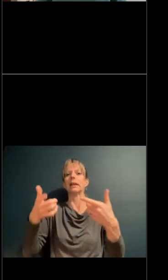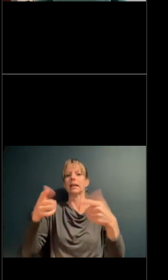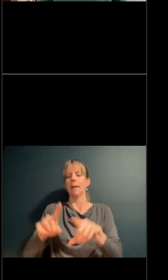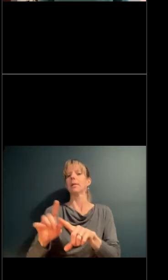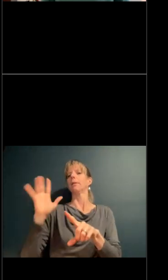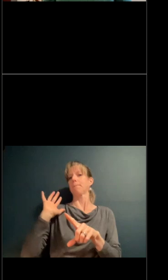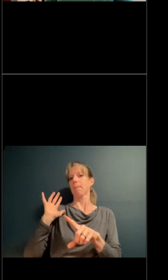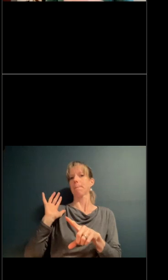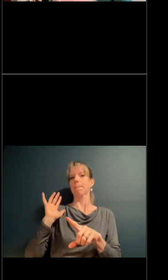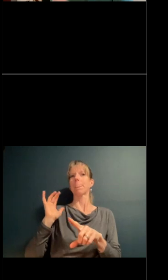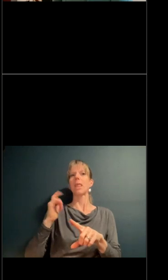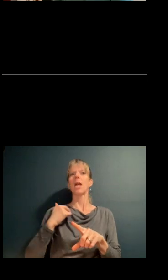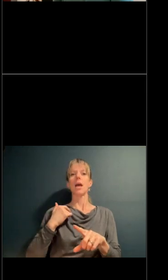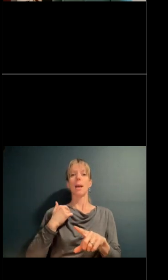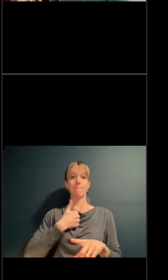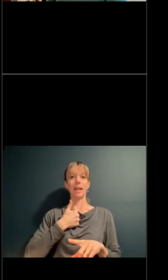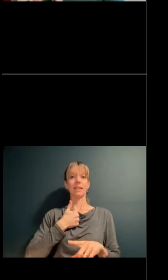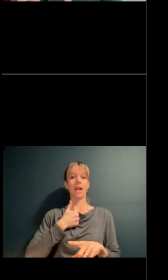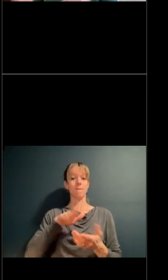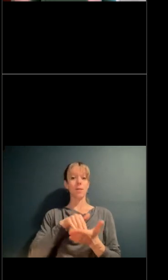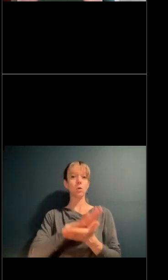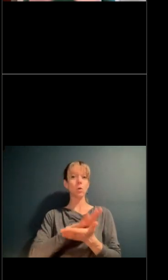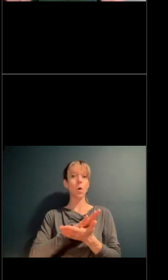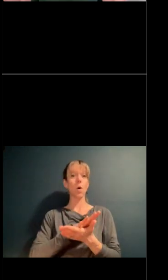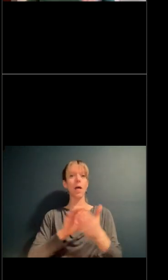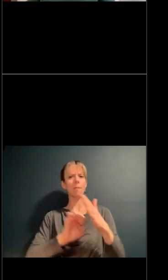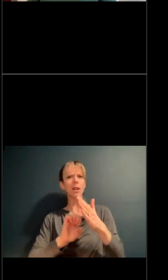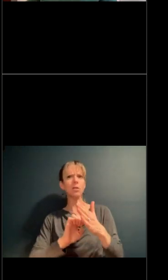As I was going through middle school, elementary school, high school, all those years,